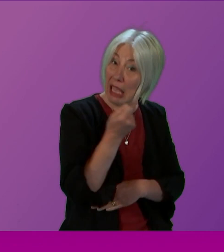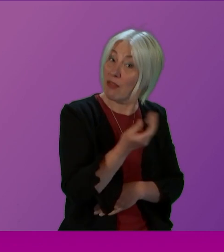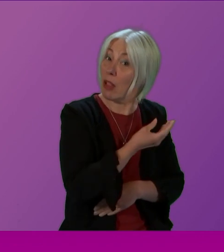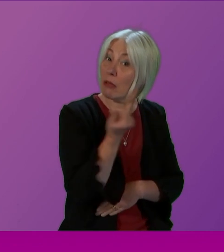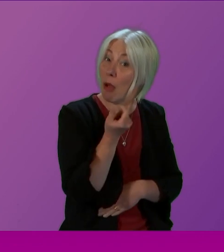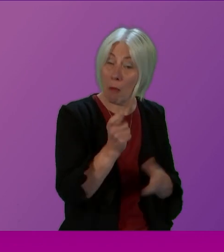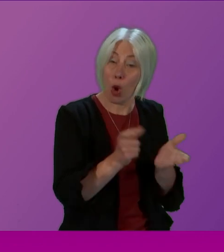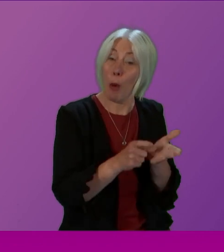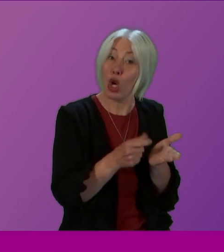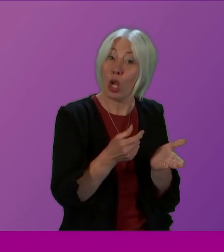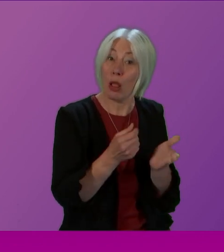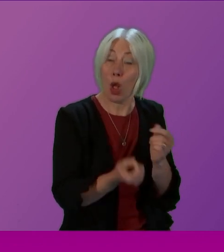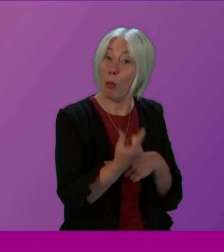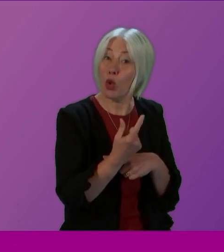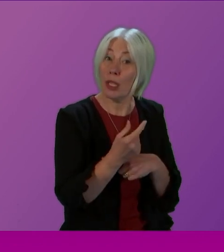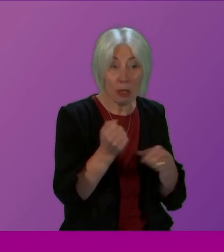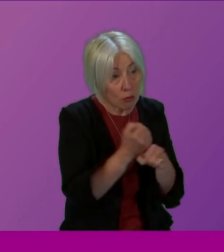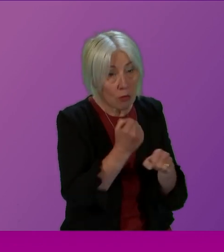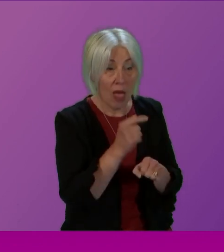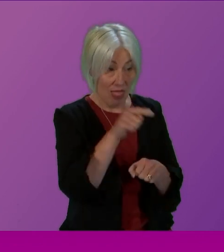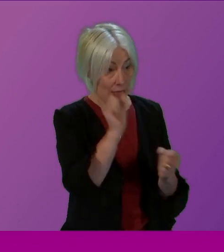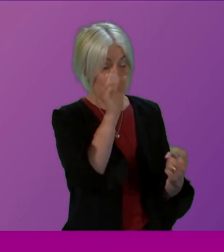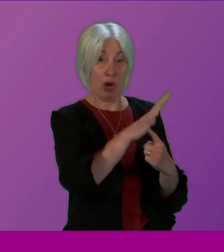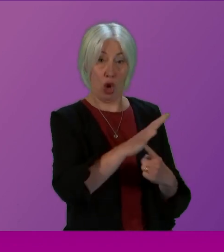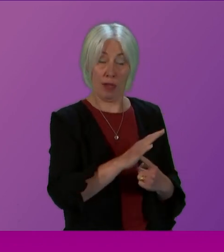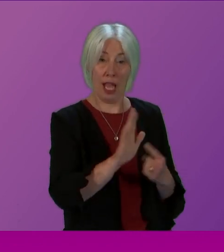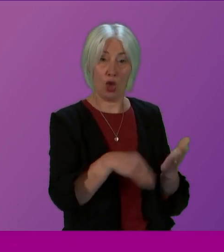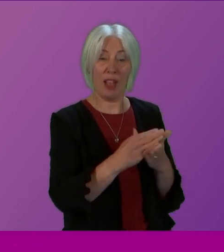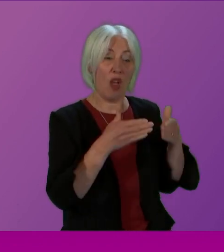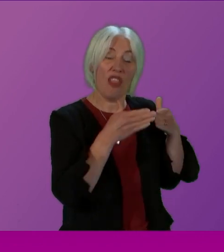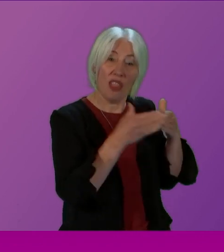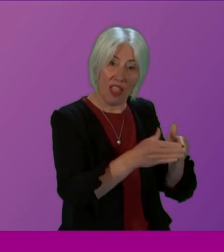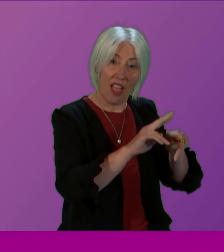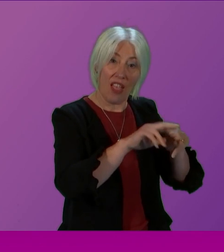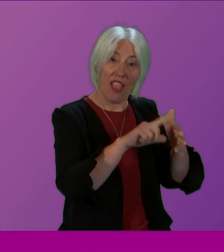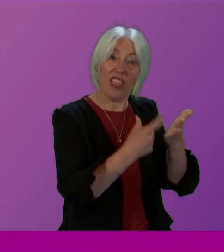That is part of our priority: we want the ferries to be completed, but we then want